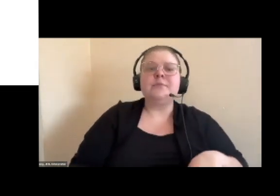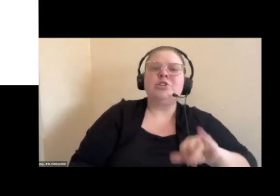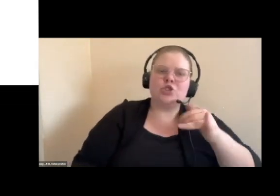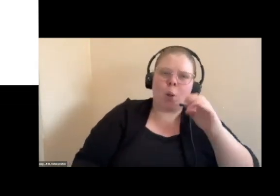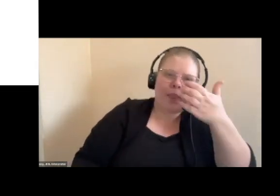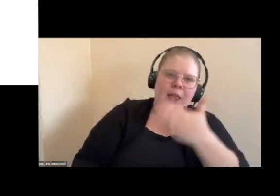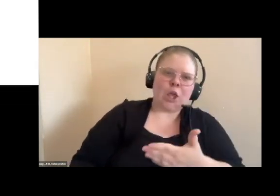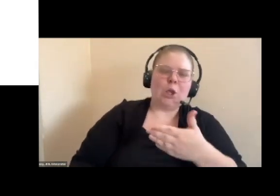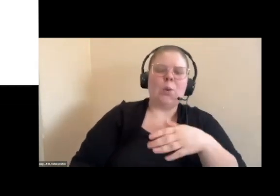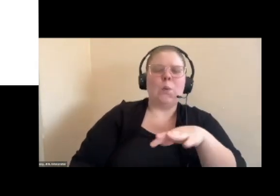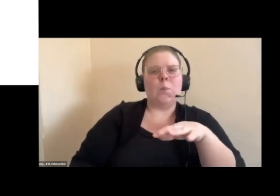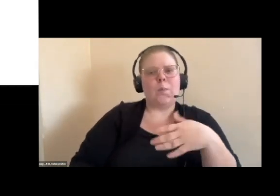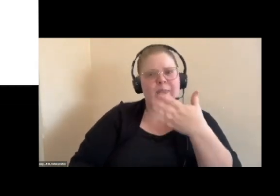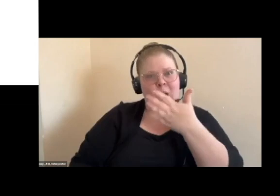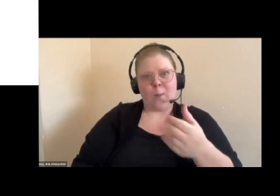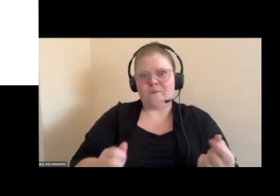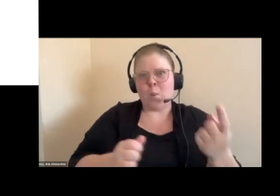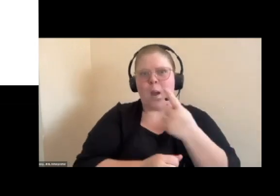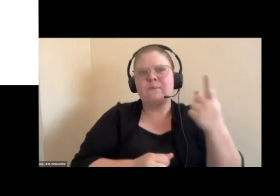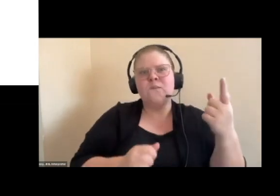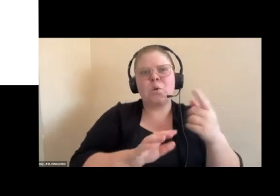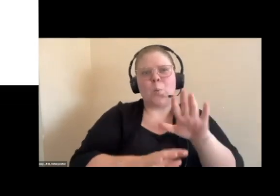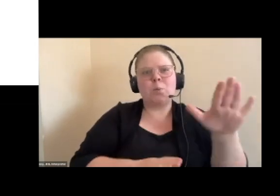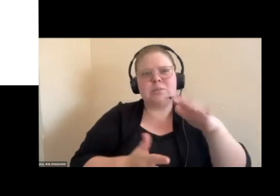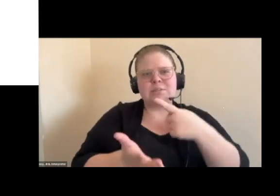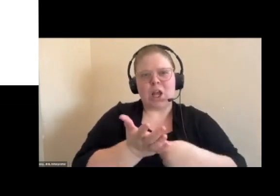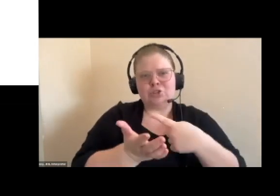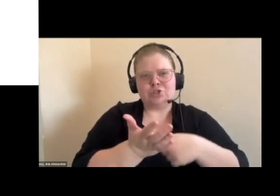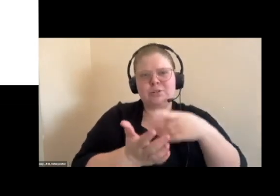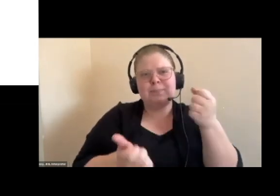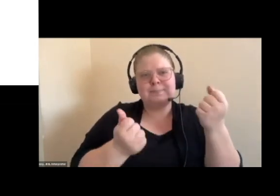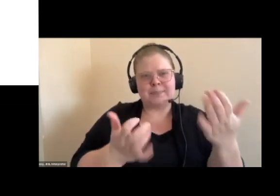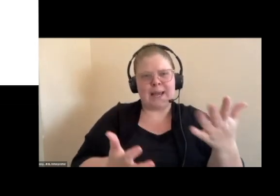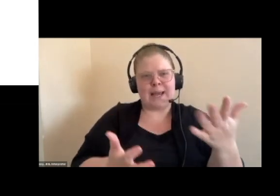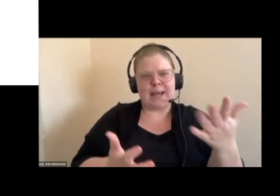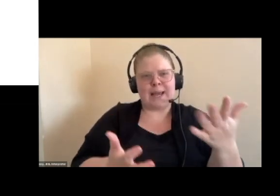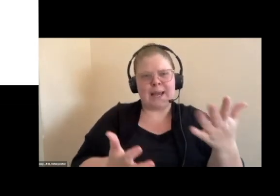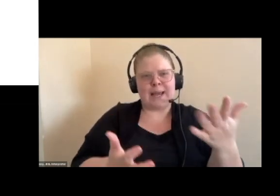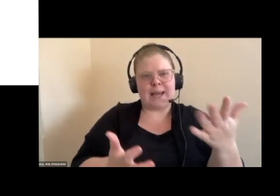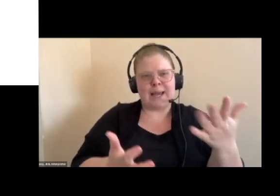There's been a lot of great stuff coming in on the chat and we're going to take